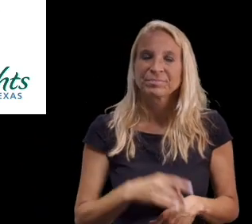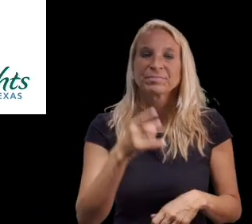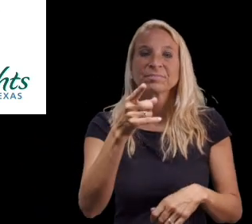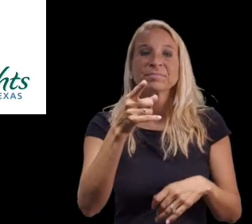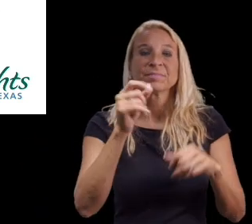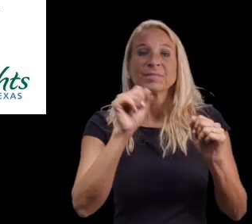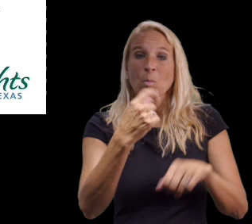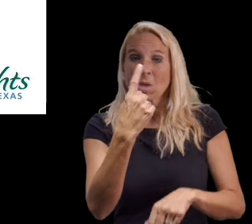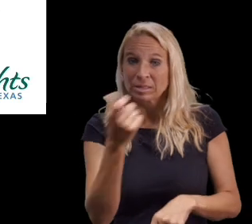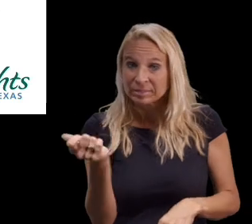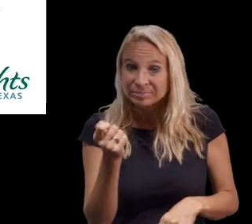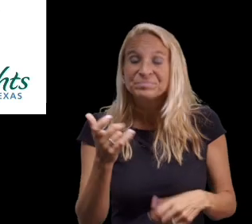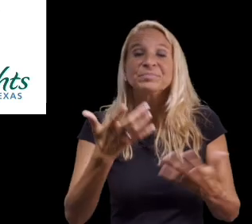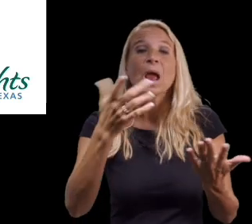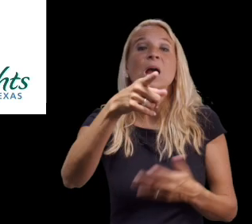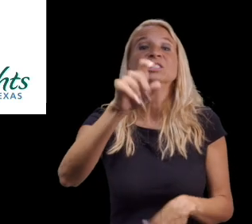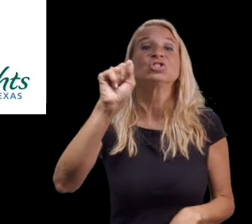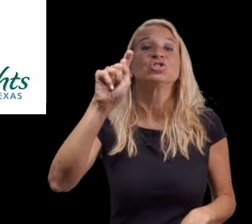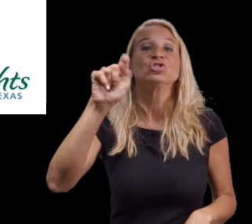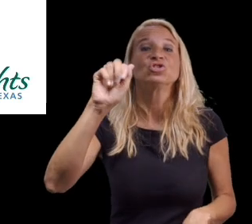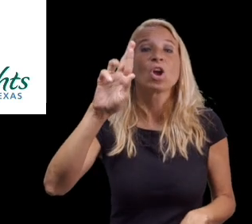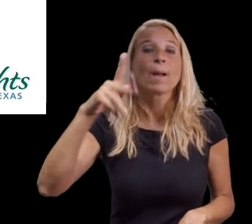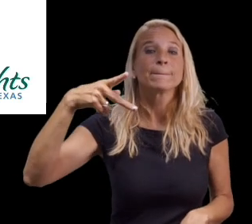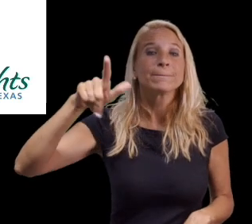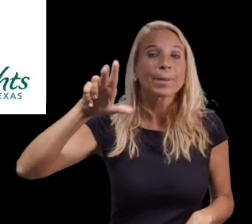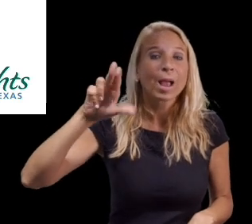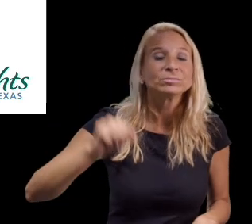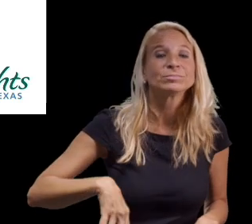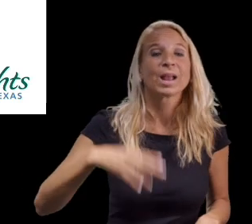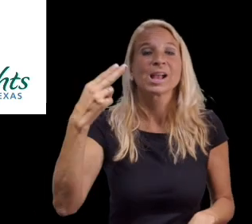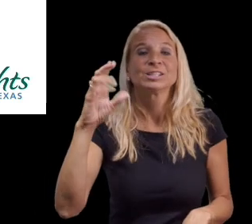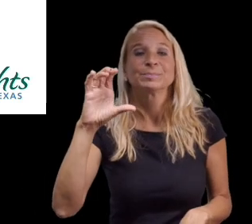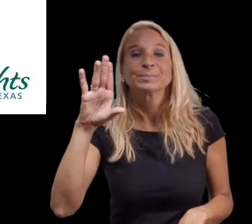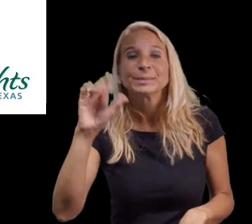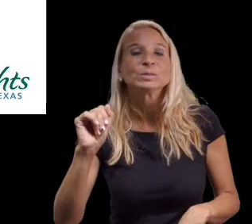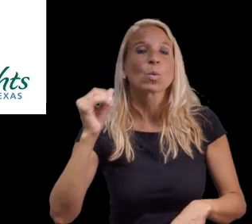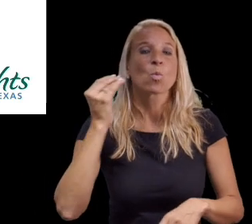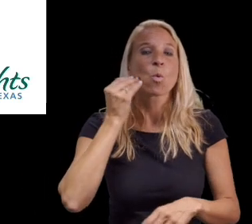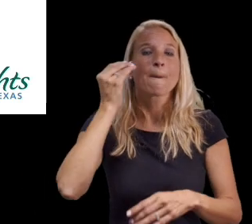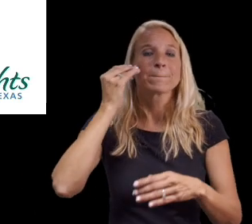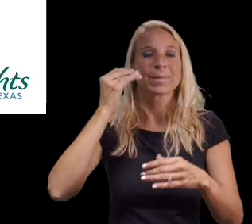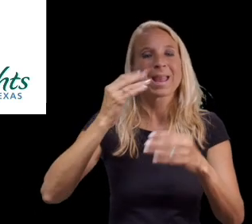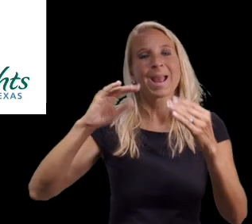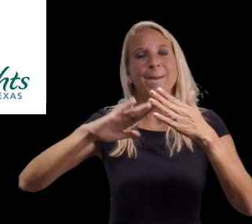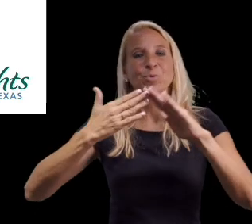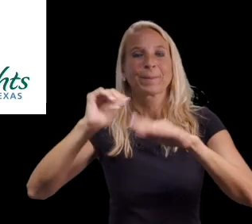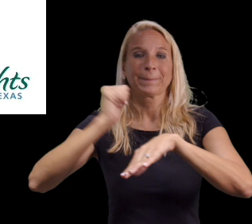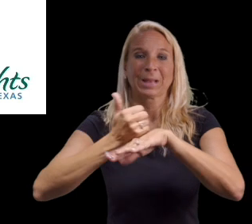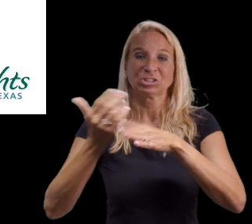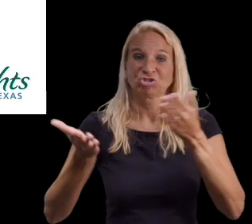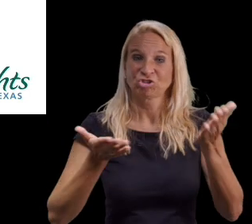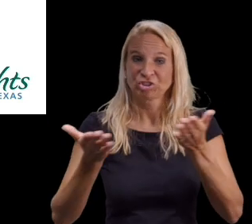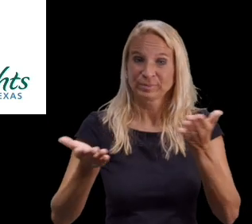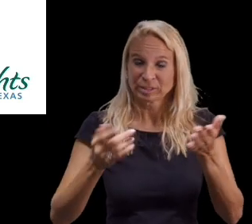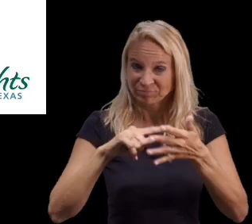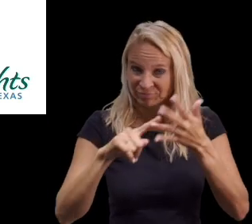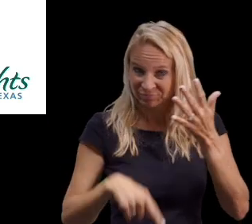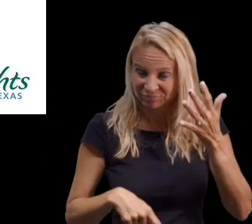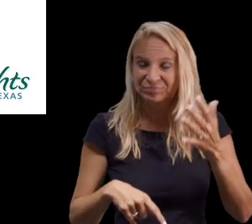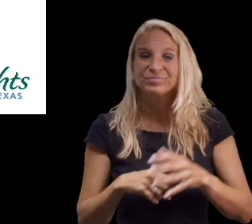while you are enrolled in this waiver. The STAR Plus, HCBS or Home and Community Based Services waiver.